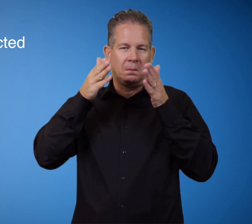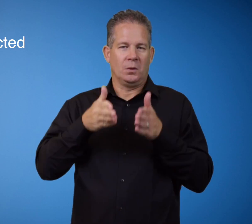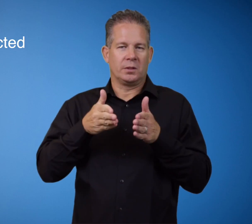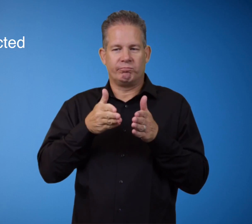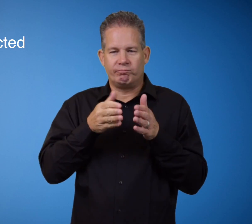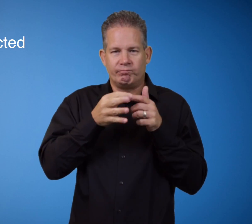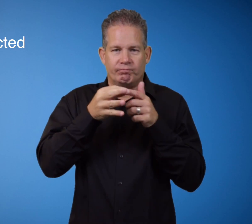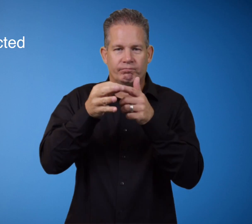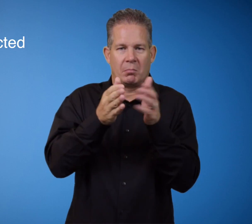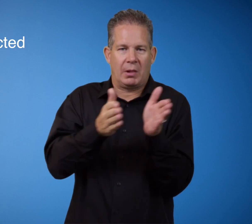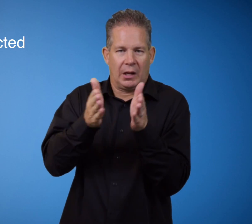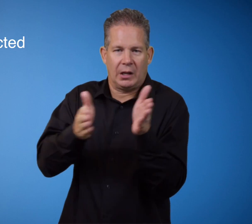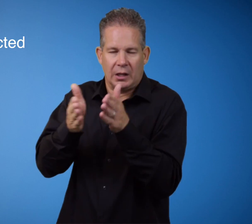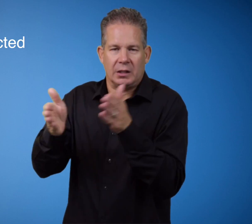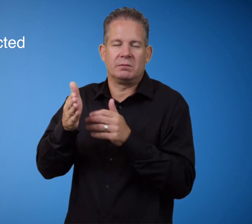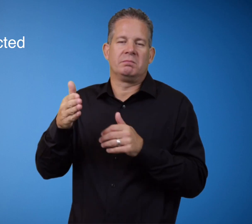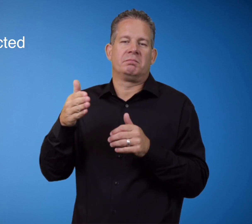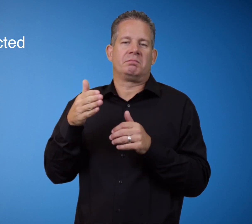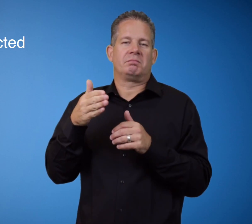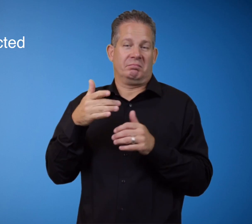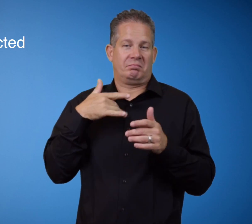This refers to a person that guides the planning process.